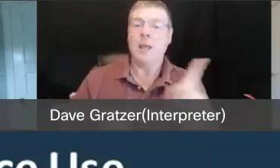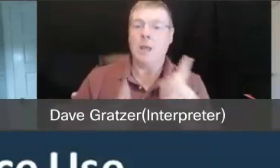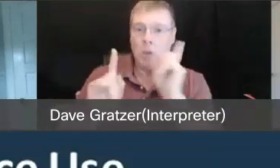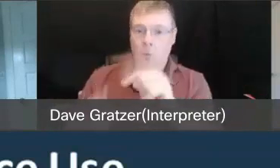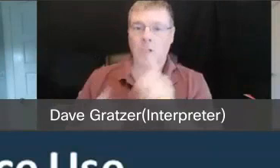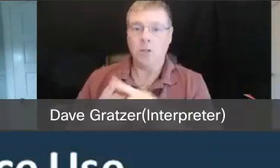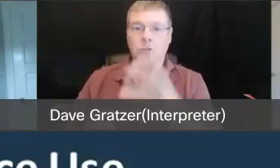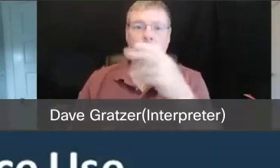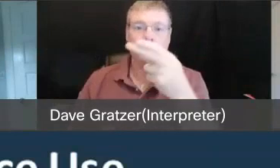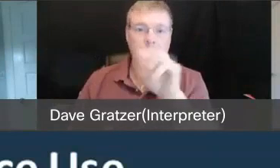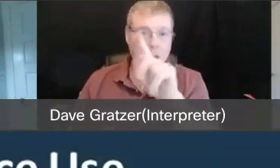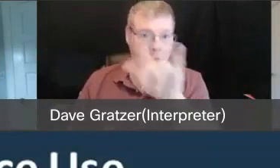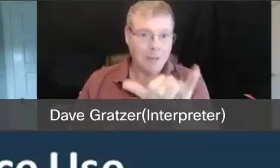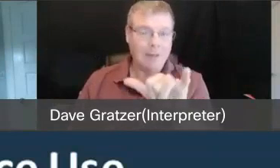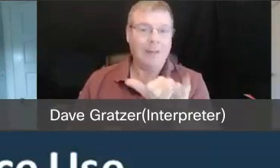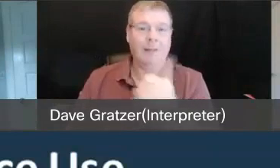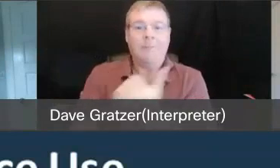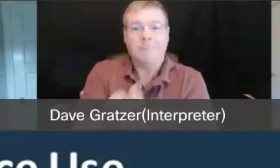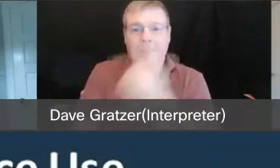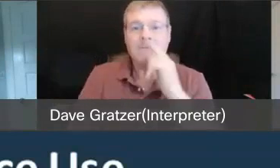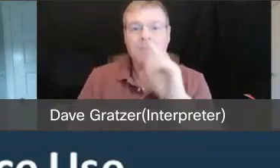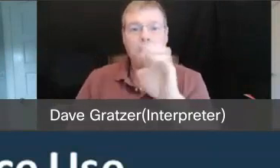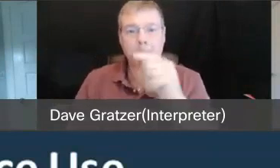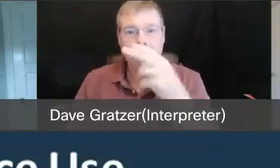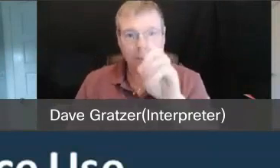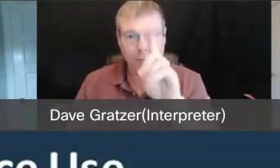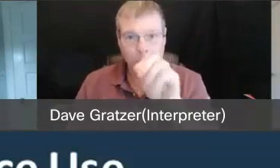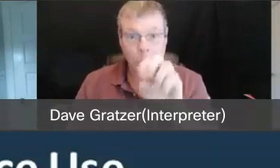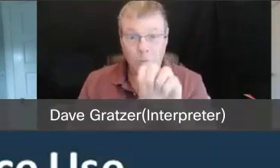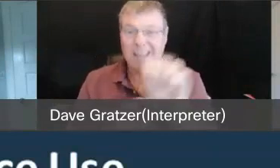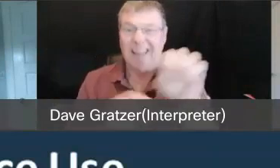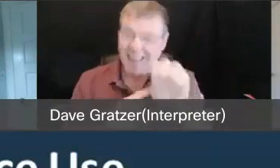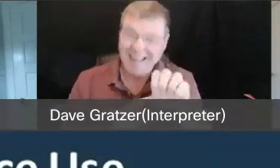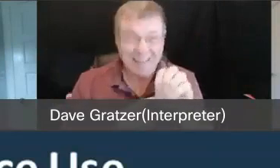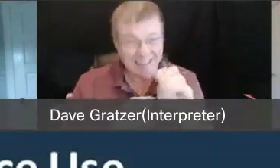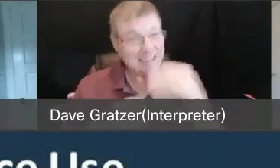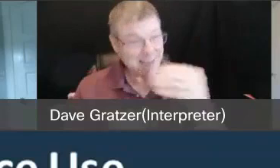substance Abuse treatment for methadone". That might give a good hint to the DDS examiner that,